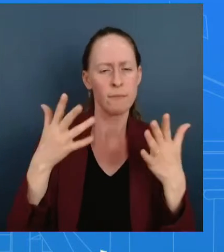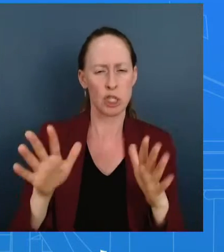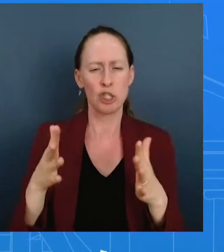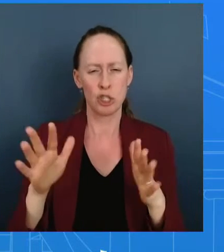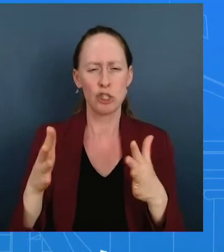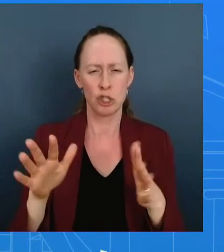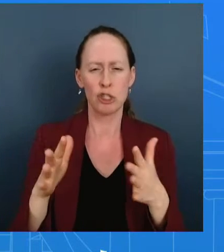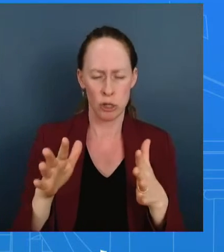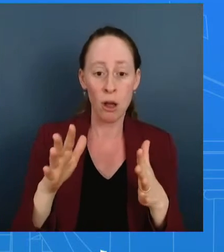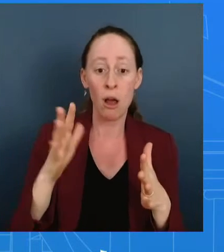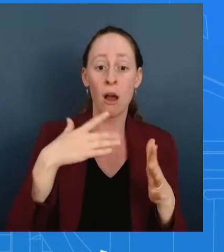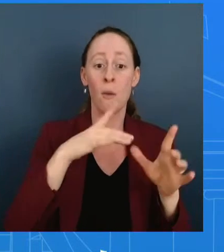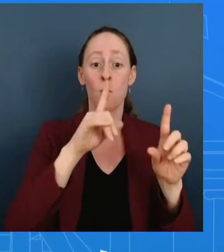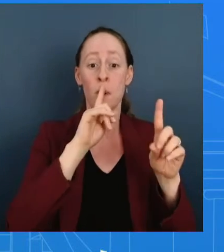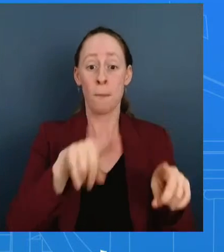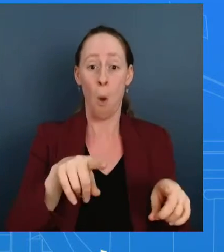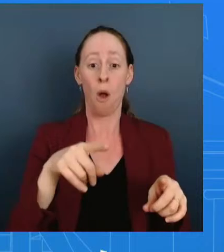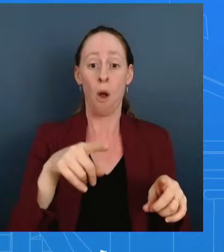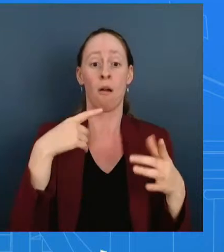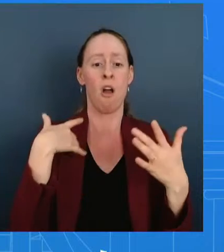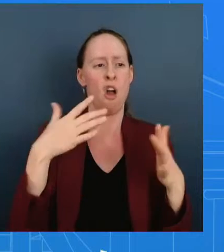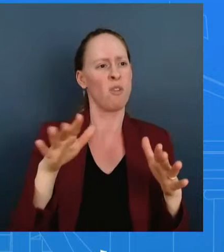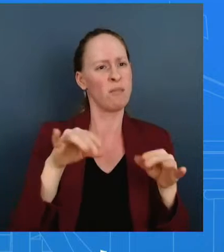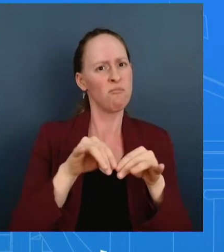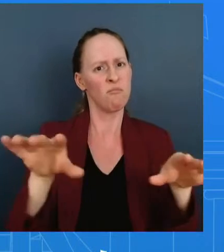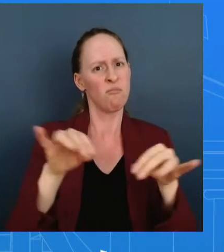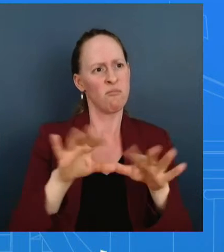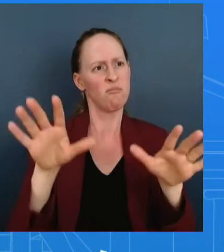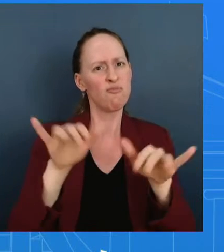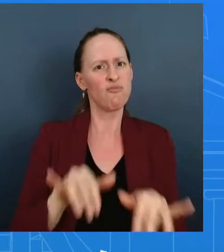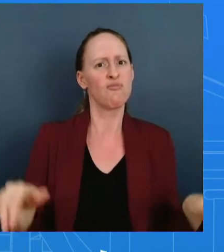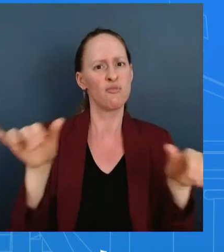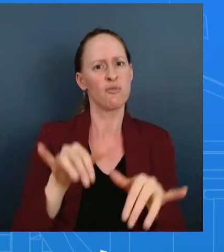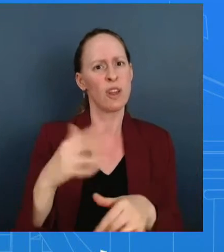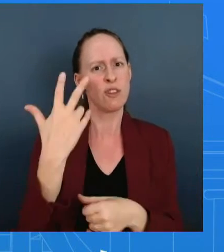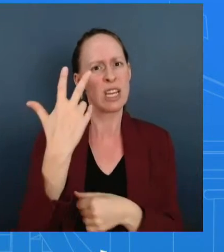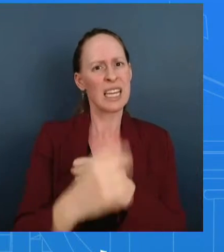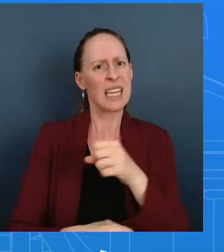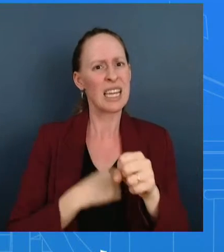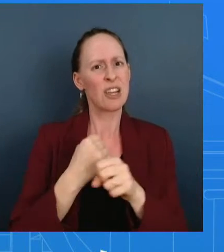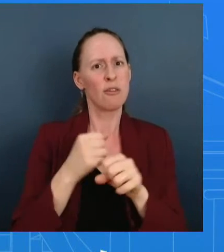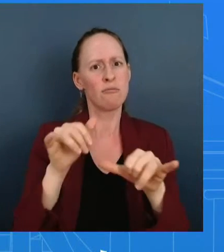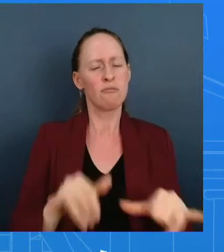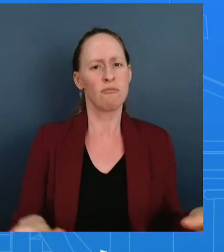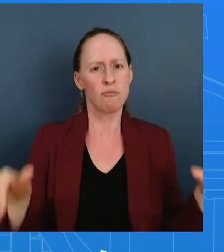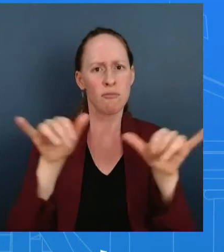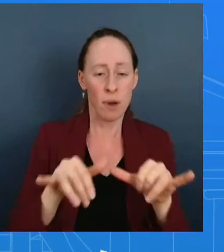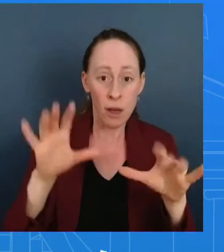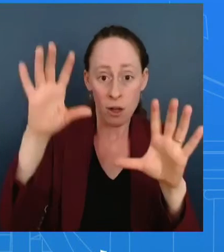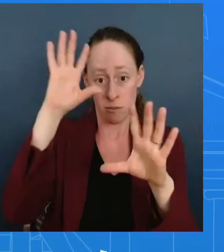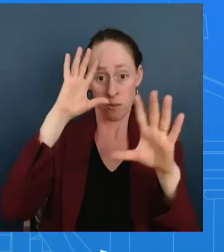Every year that he has -- every year that he has had this -- this exam, he sees a neurologist.